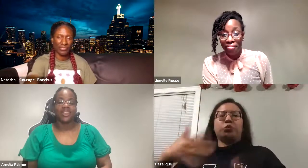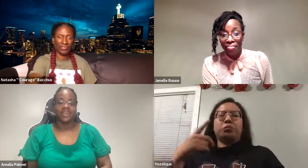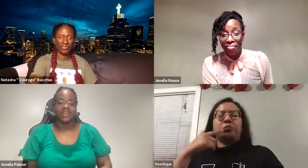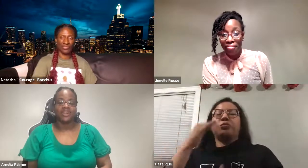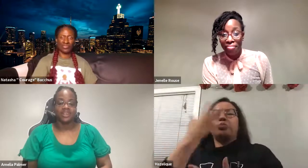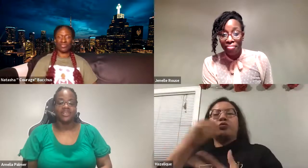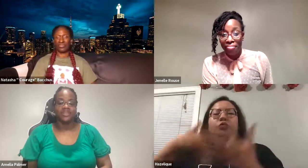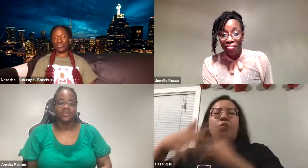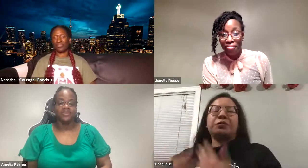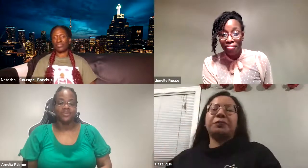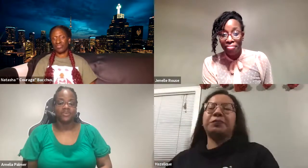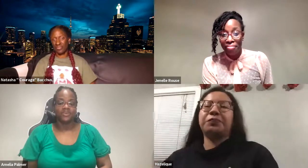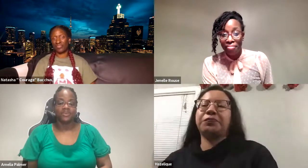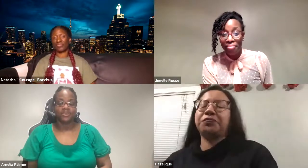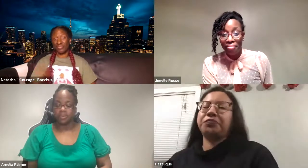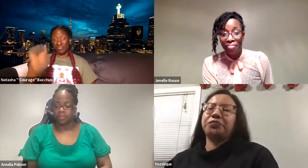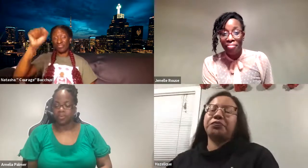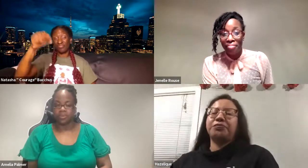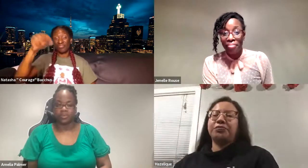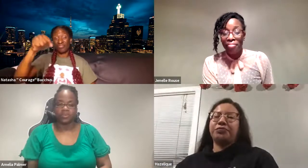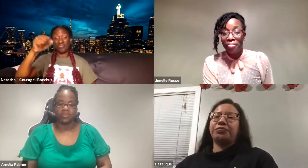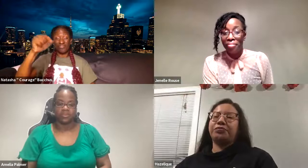then you've already established that exposure and you grew up with it and it's all about